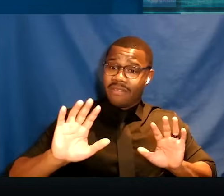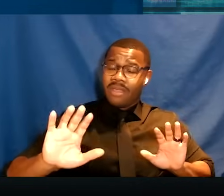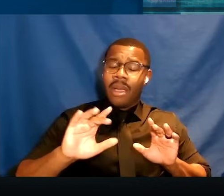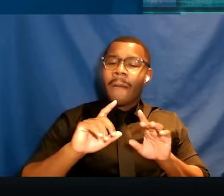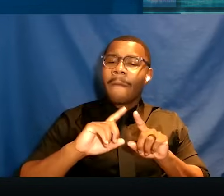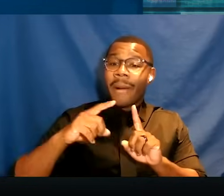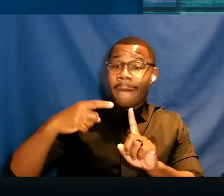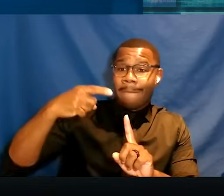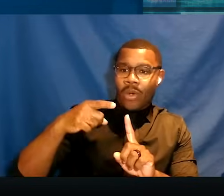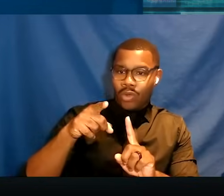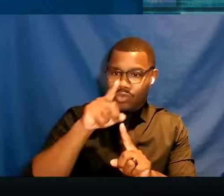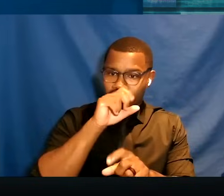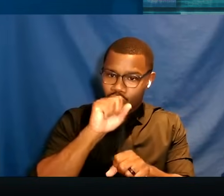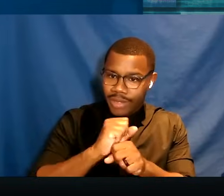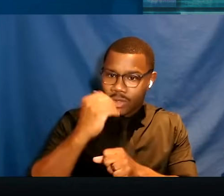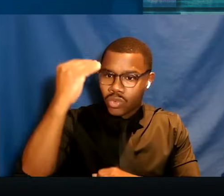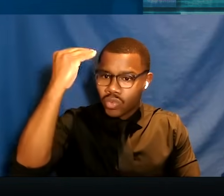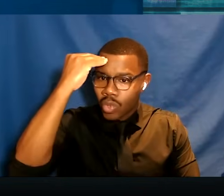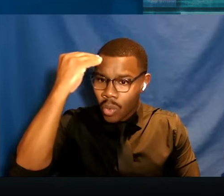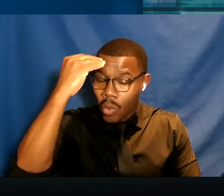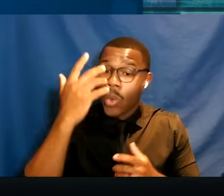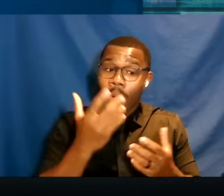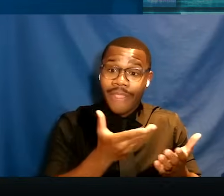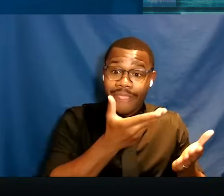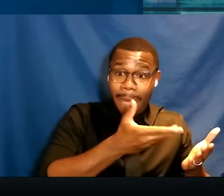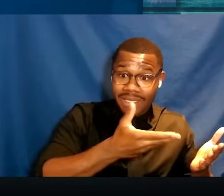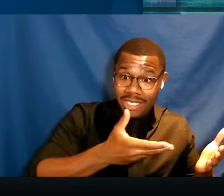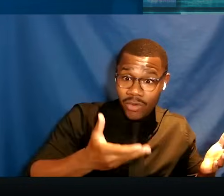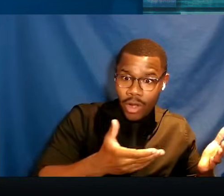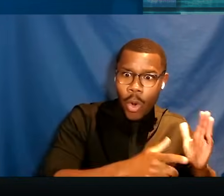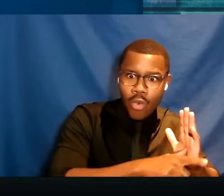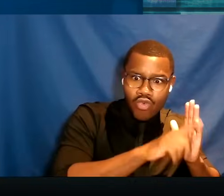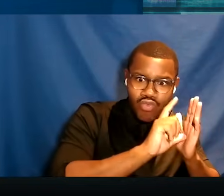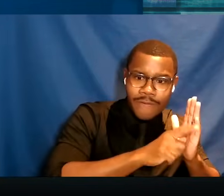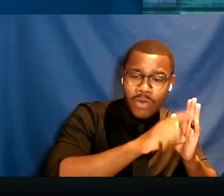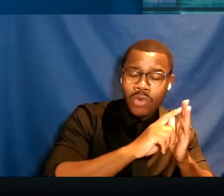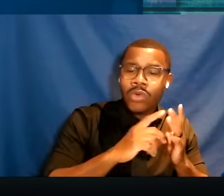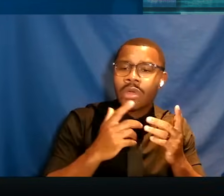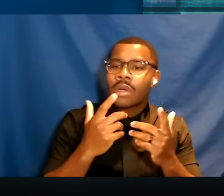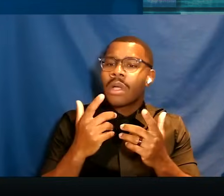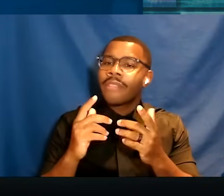Make sure that you've had a chance to review all the materials. We publish the full draft Memorandum of Agreement